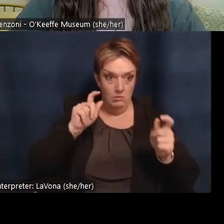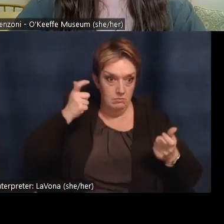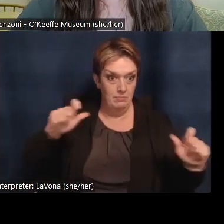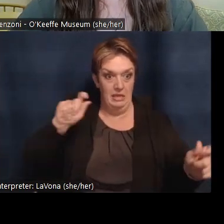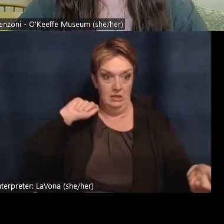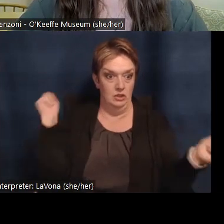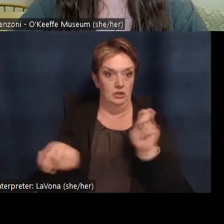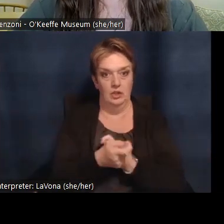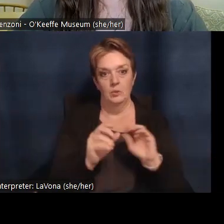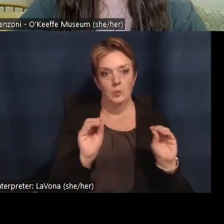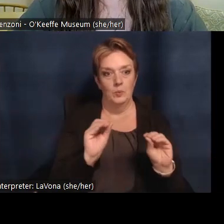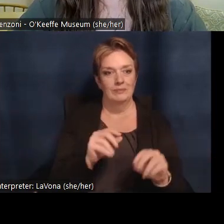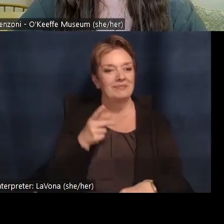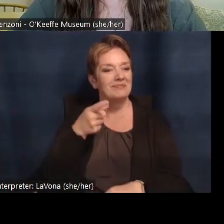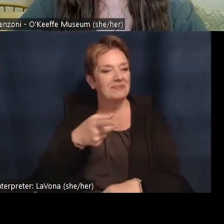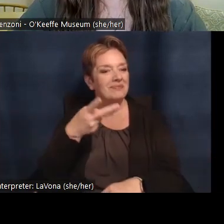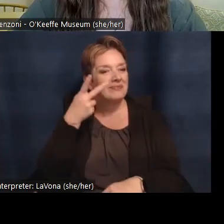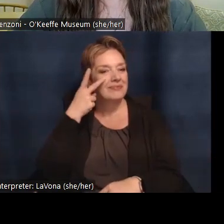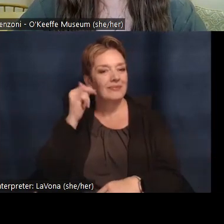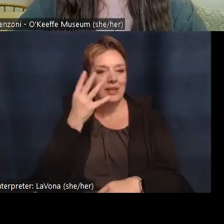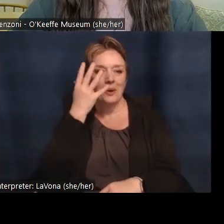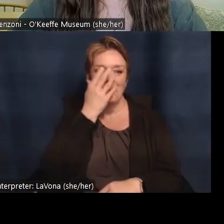Here's some more footage of that beautiful garden.